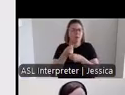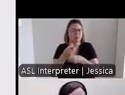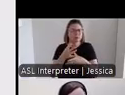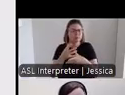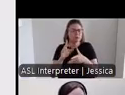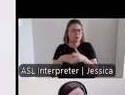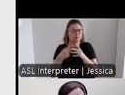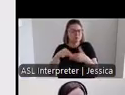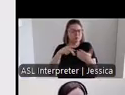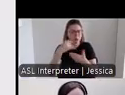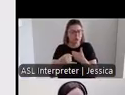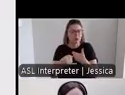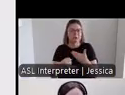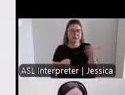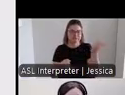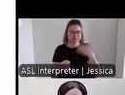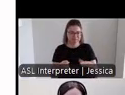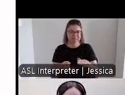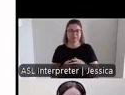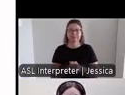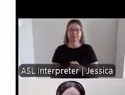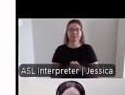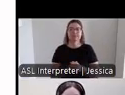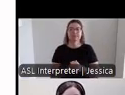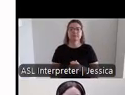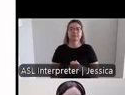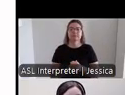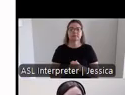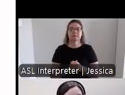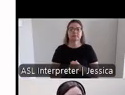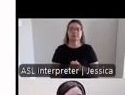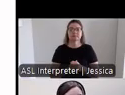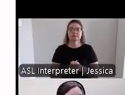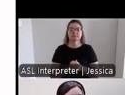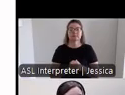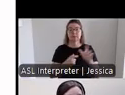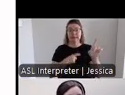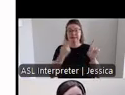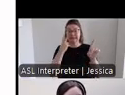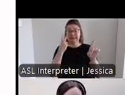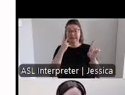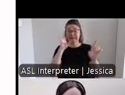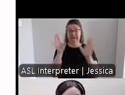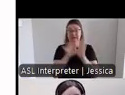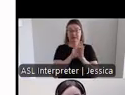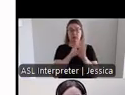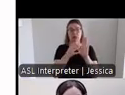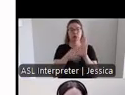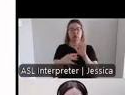Next slide, please. On the screen there is a photo of students walking past